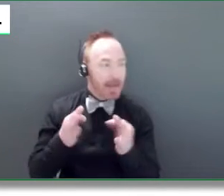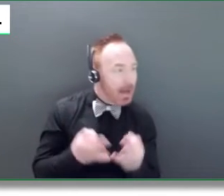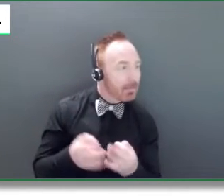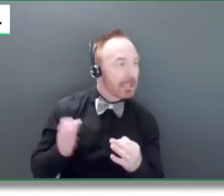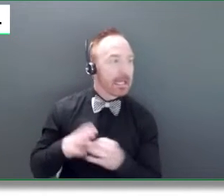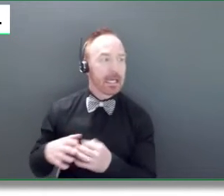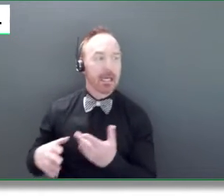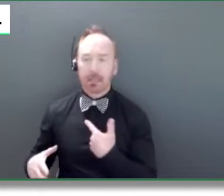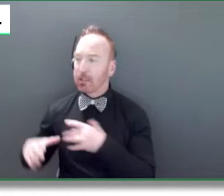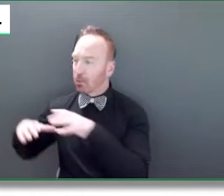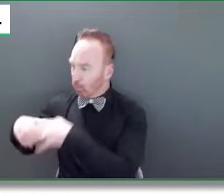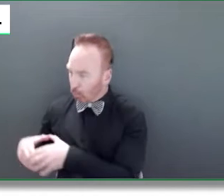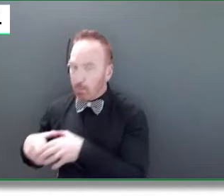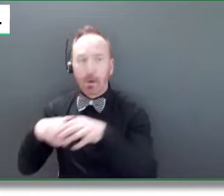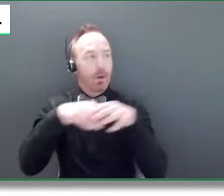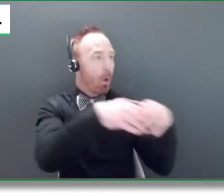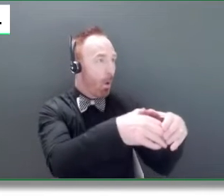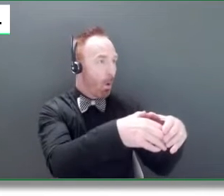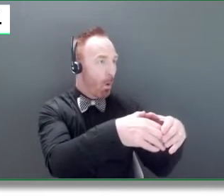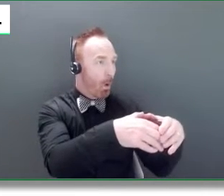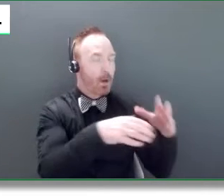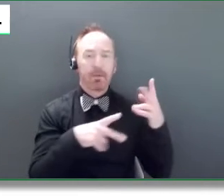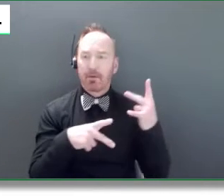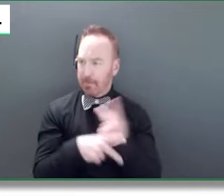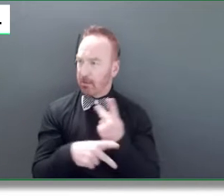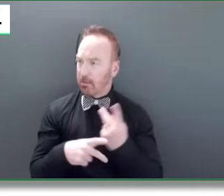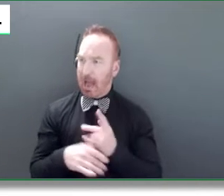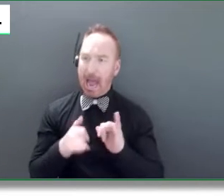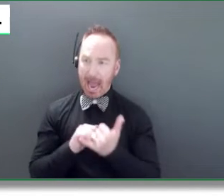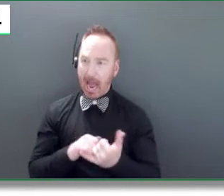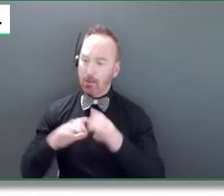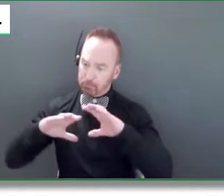people to do things together as much as possible.